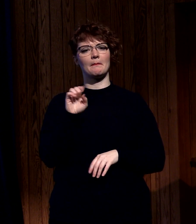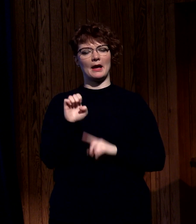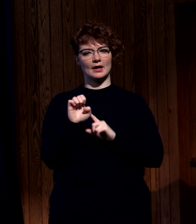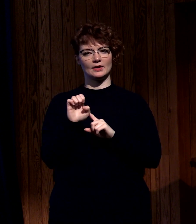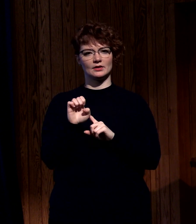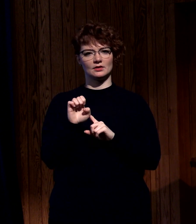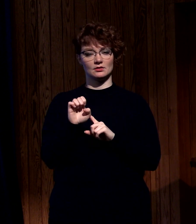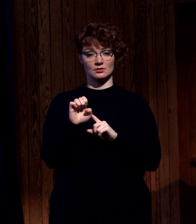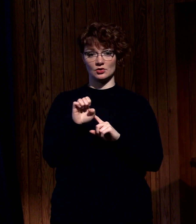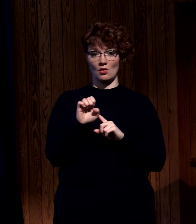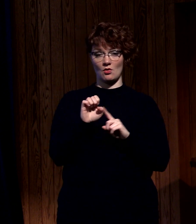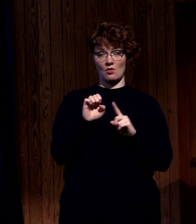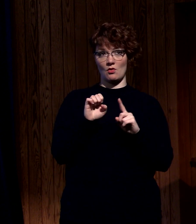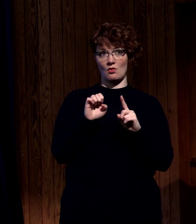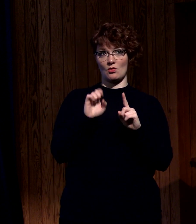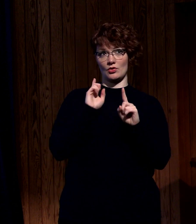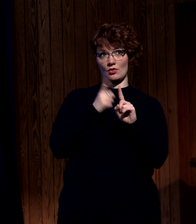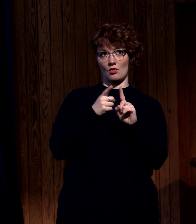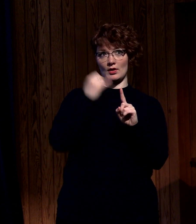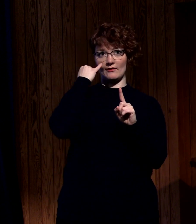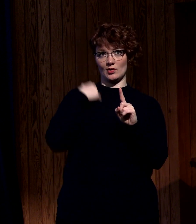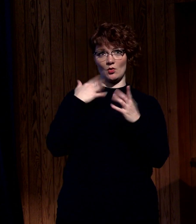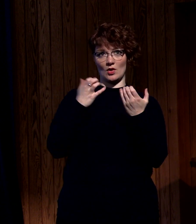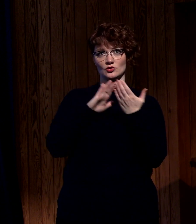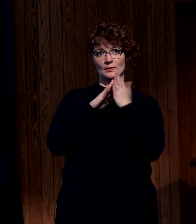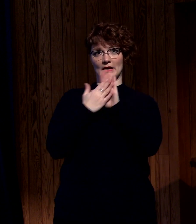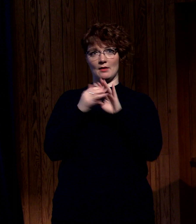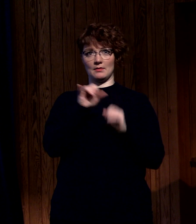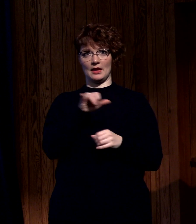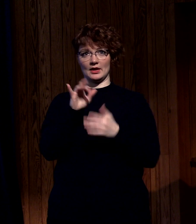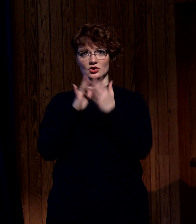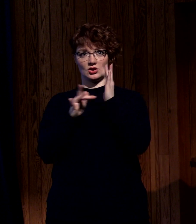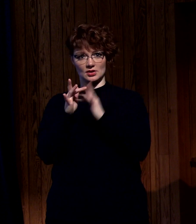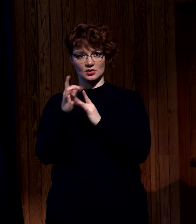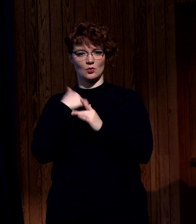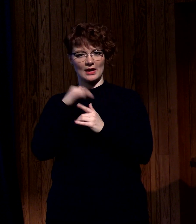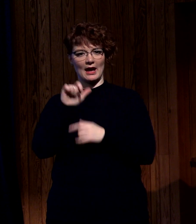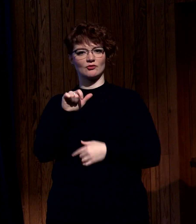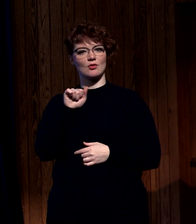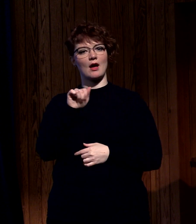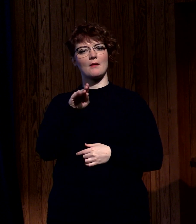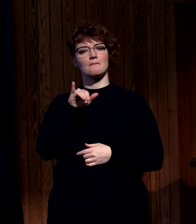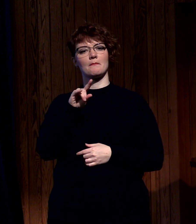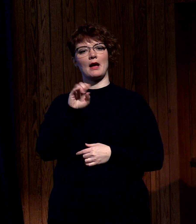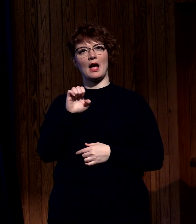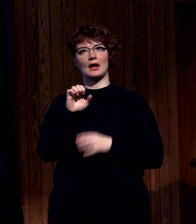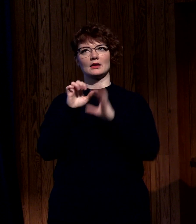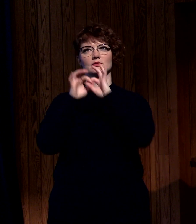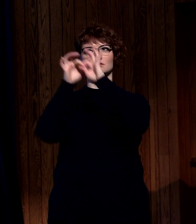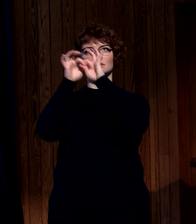like Jesus, we must abide in His presence. And verses nine